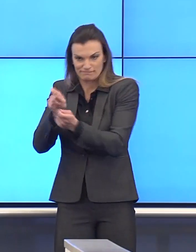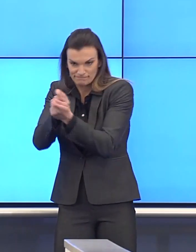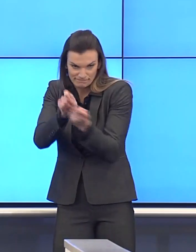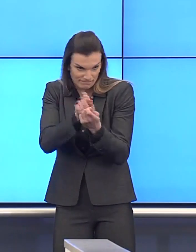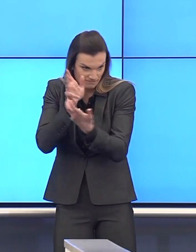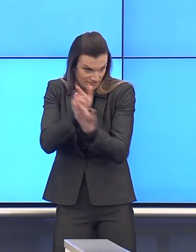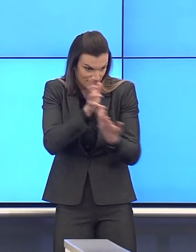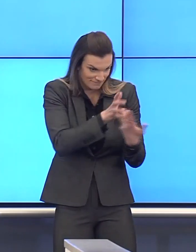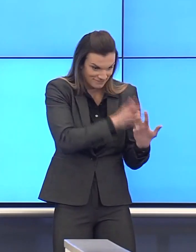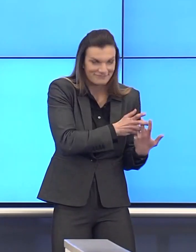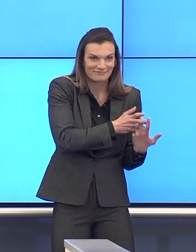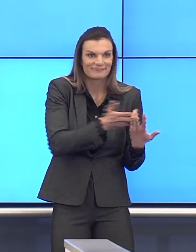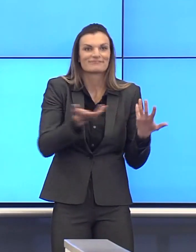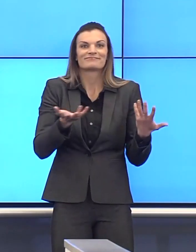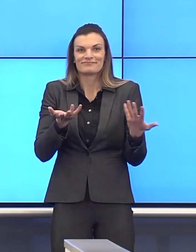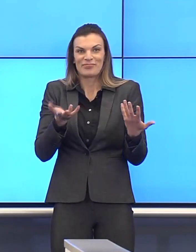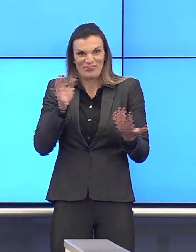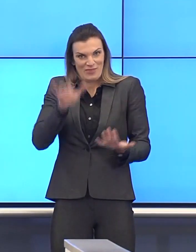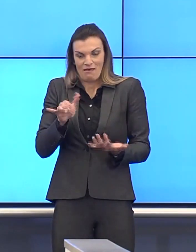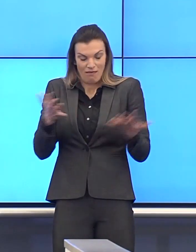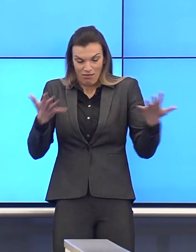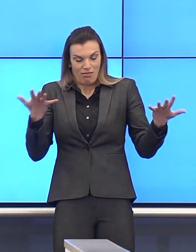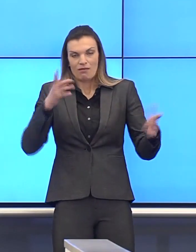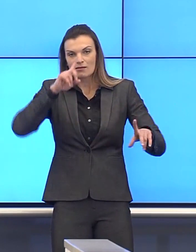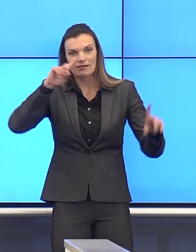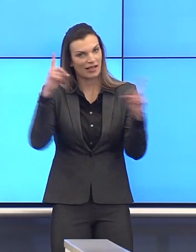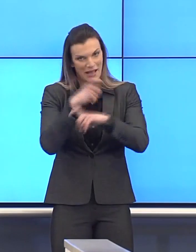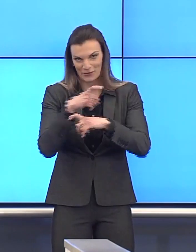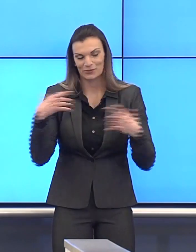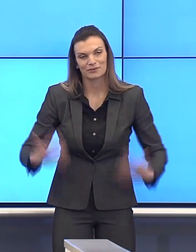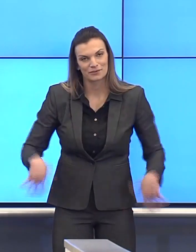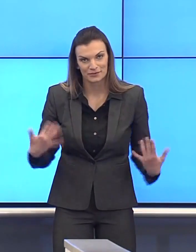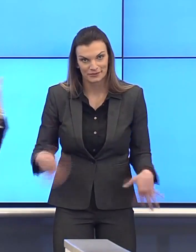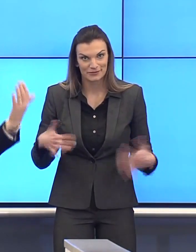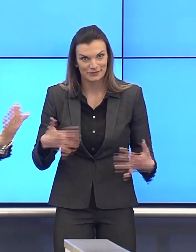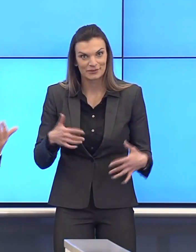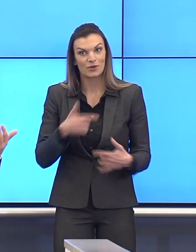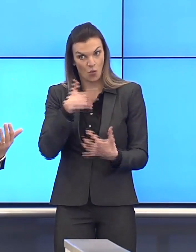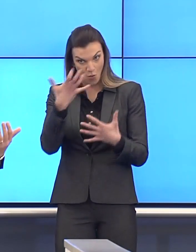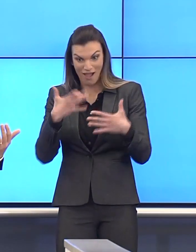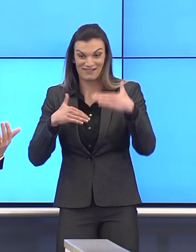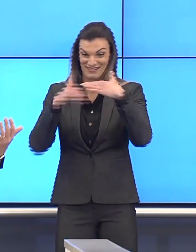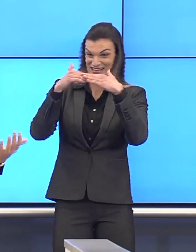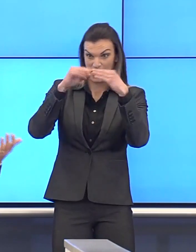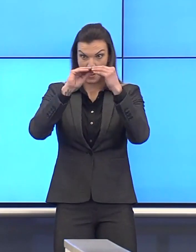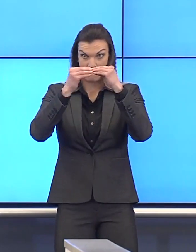100 PERCENT FOAM SWABS IT MEANS WE CAN'T EXECUTE THOSE FOR ALL OF THESE OTHER TESTS THAT WE HAVE. AND SO IT COMPLICATES OUR